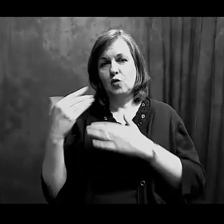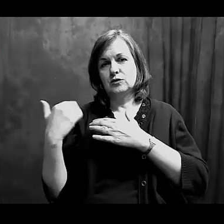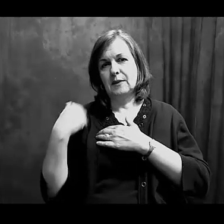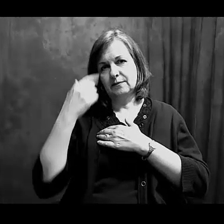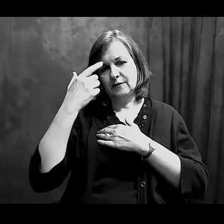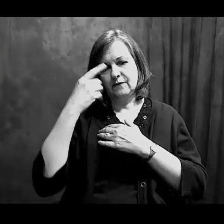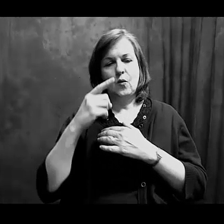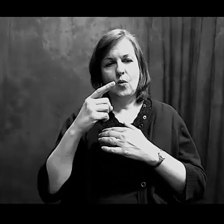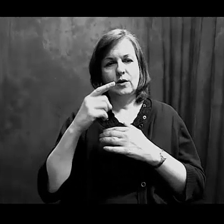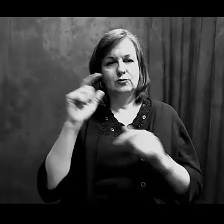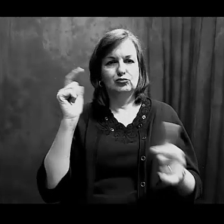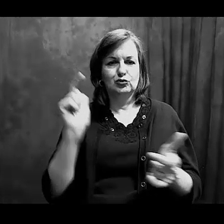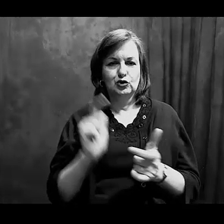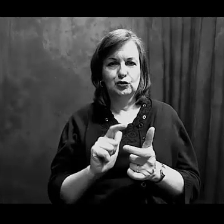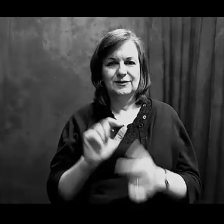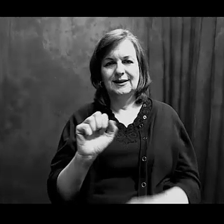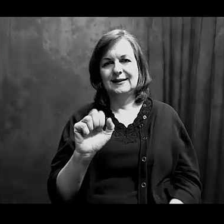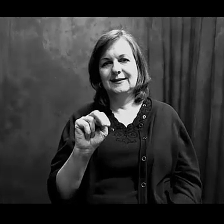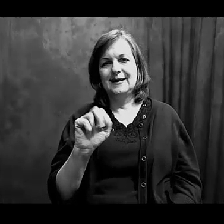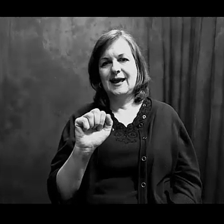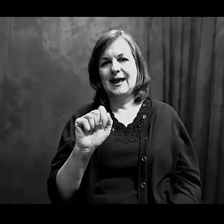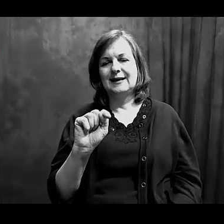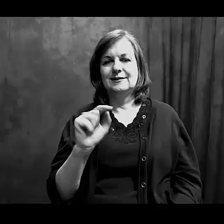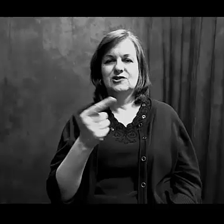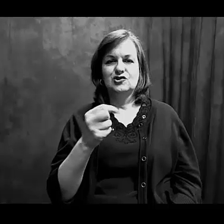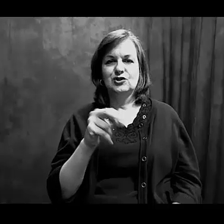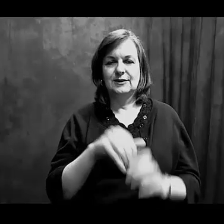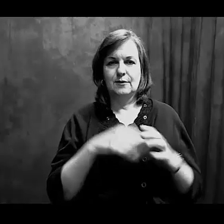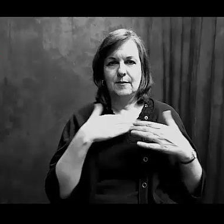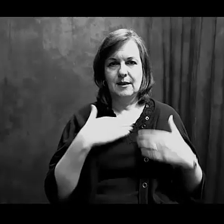on in our body is far is decreasing the antigens are coming in